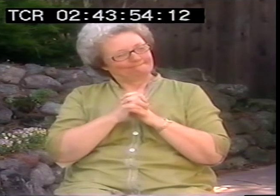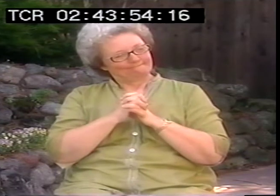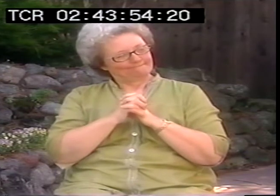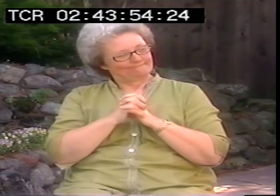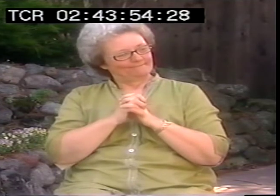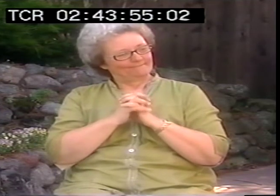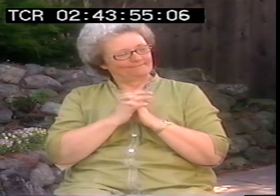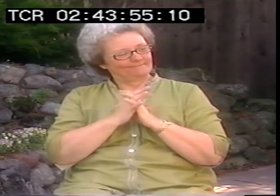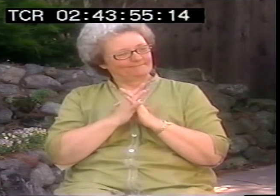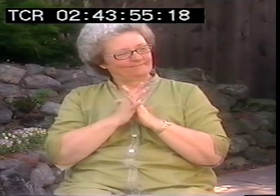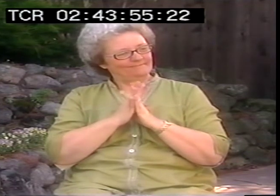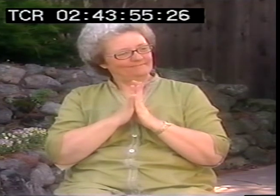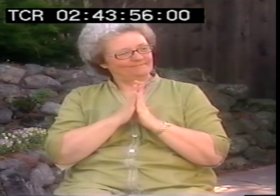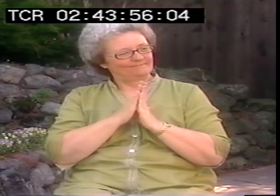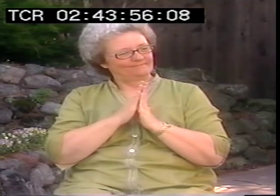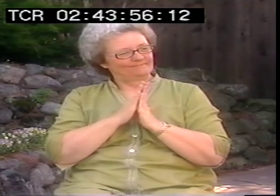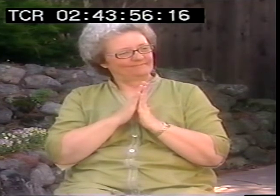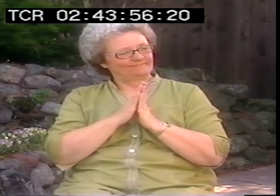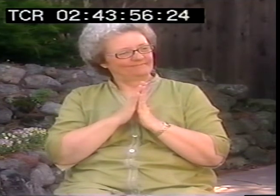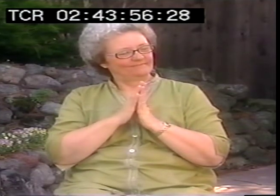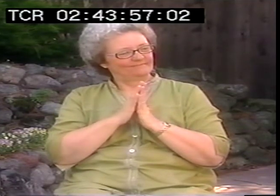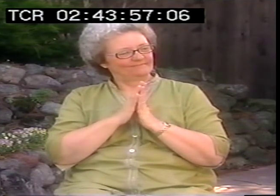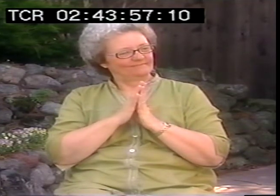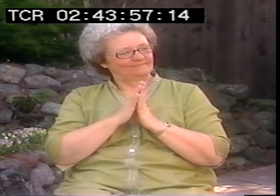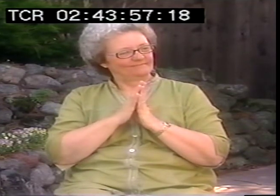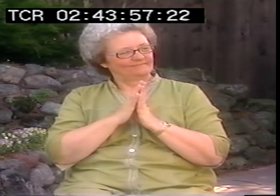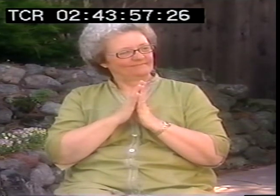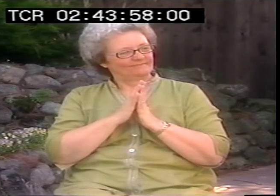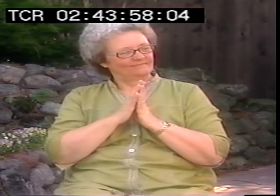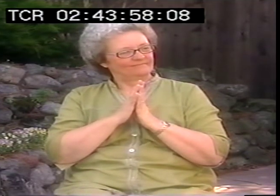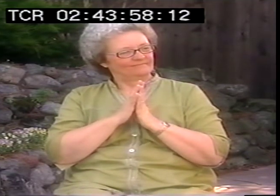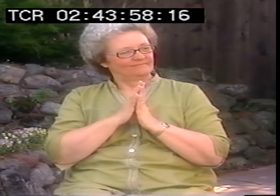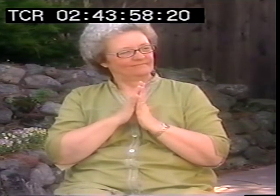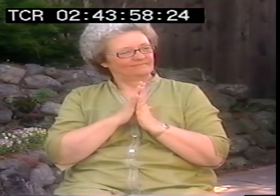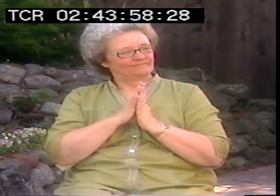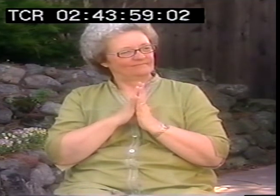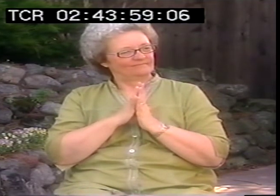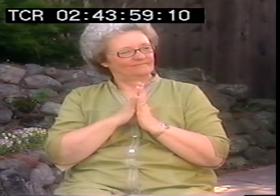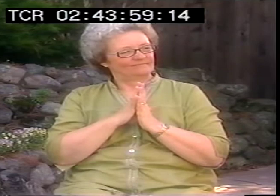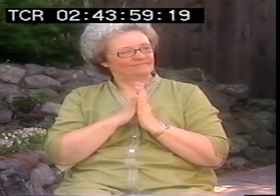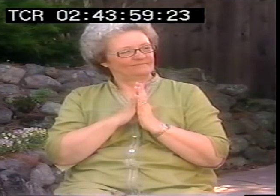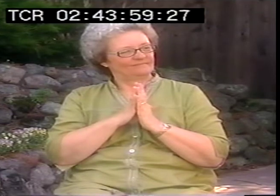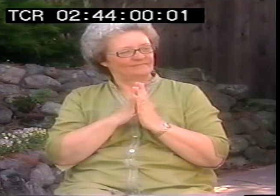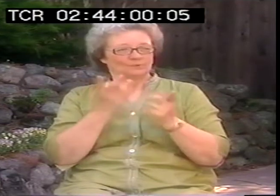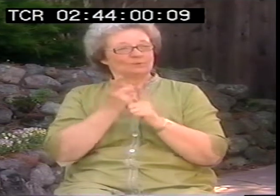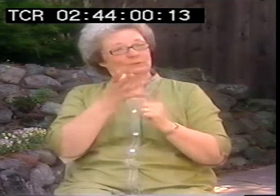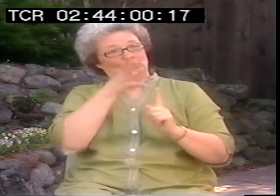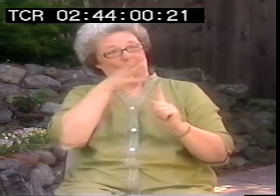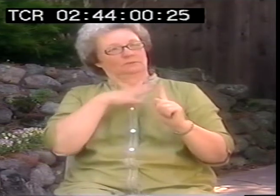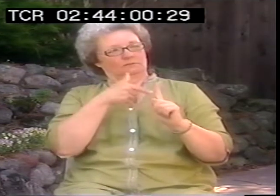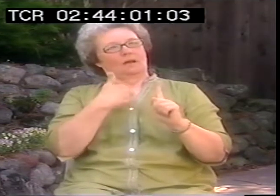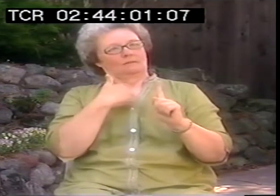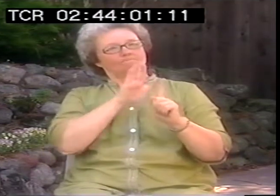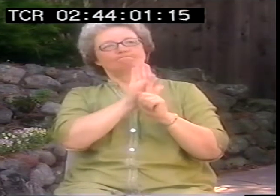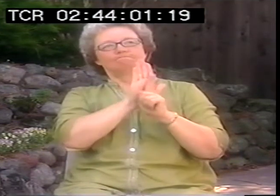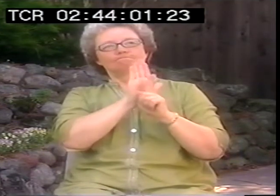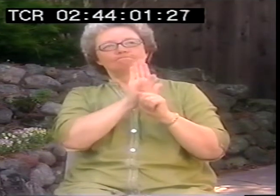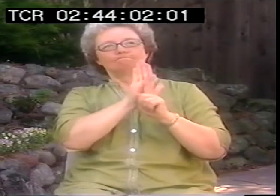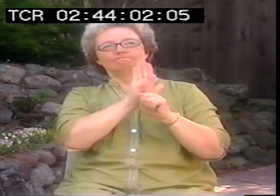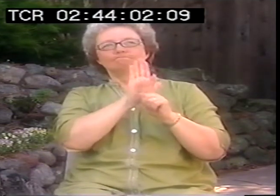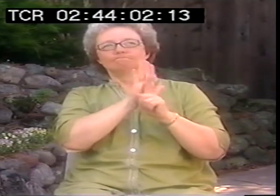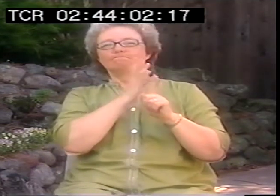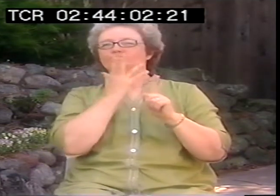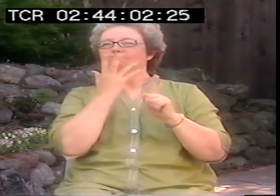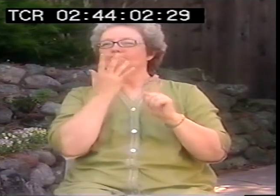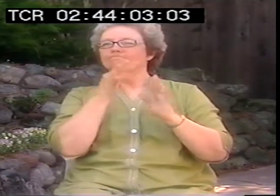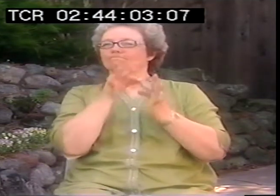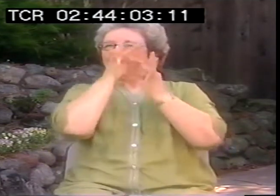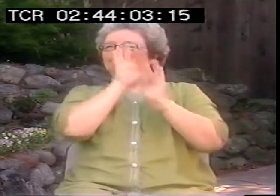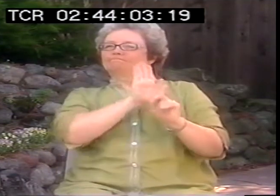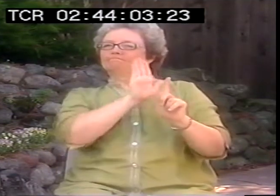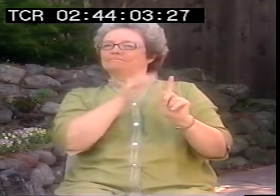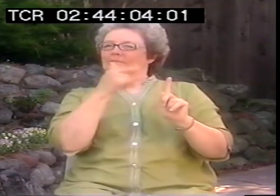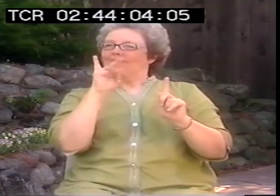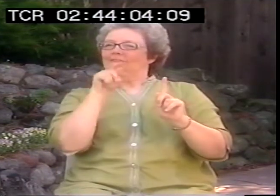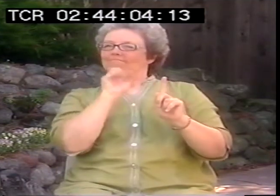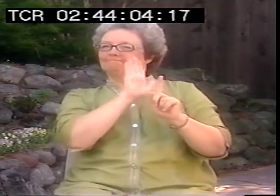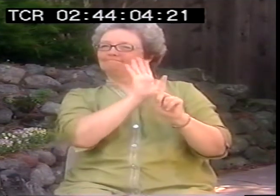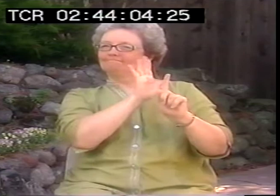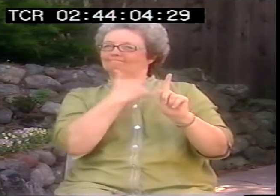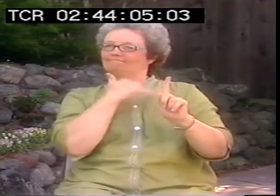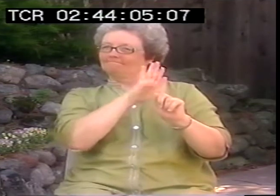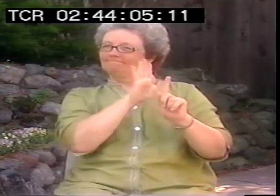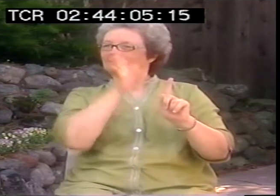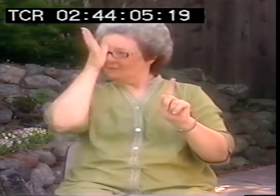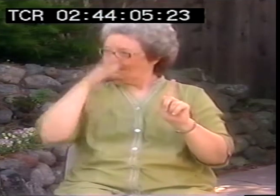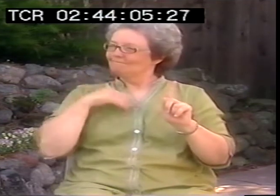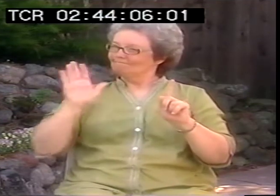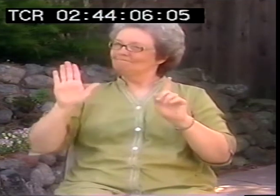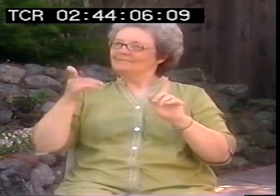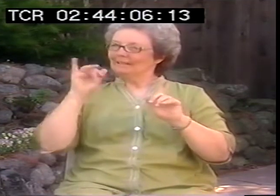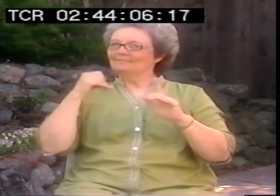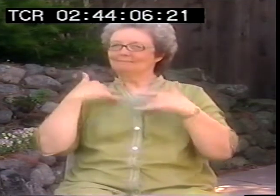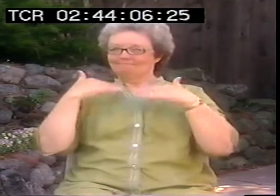well-- my mother has her own special gifts